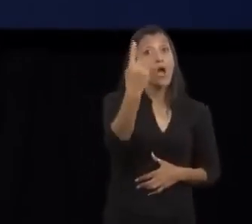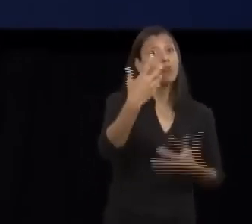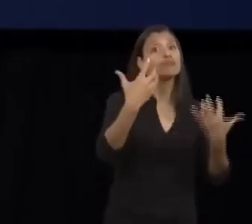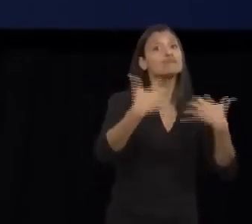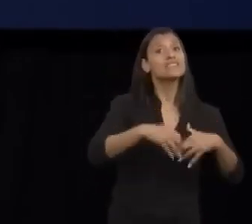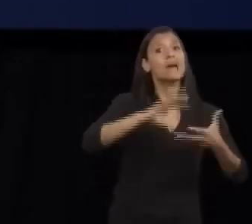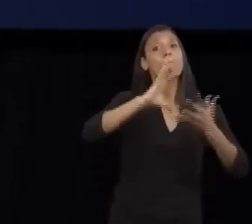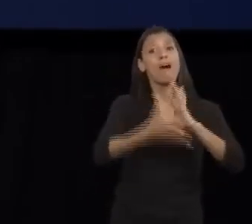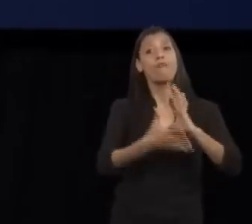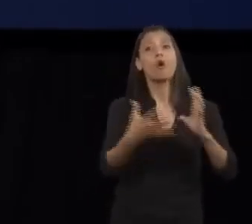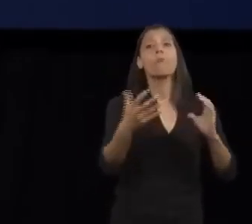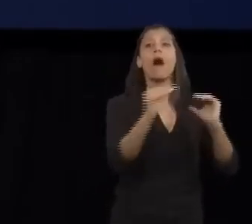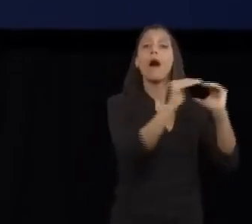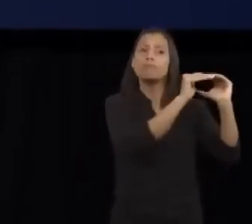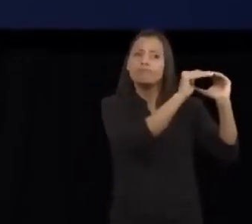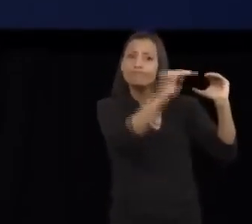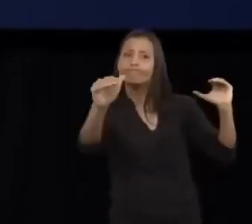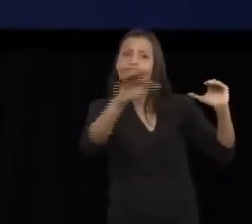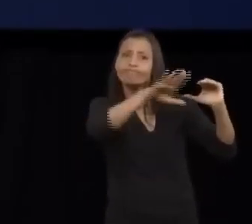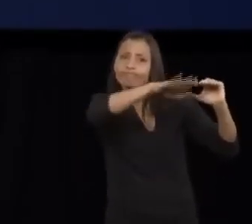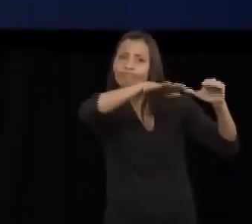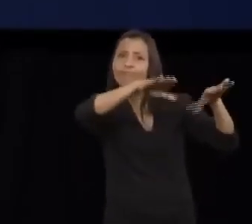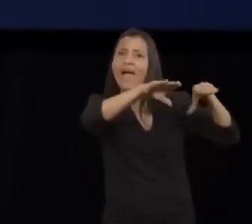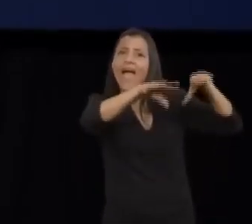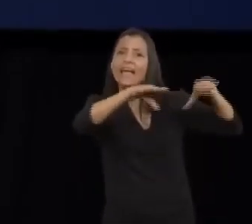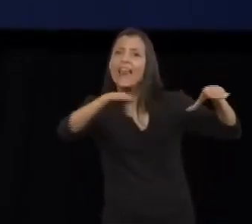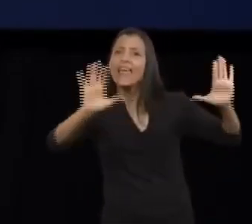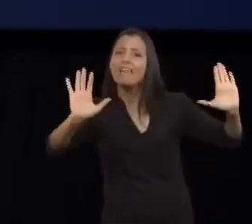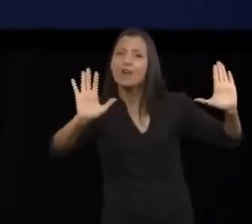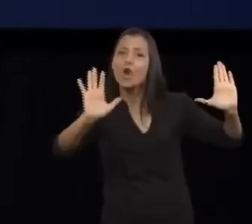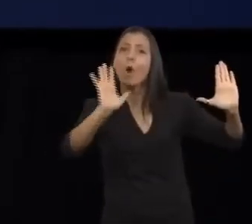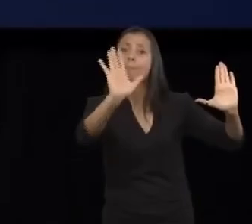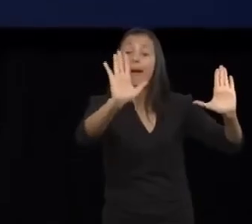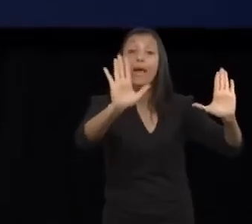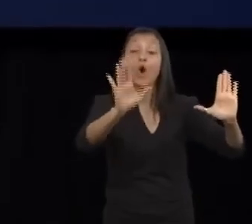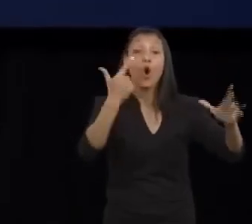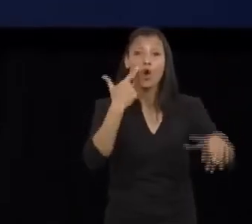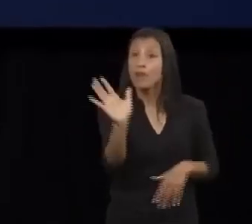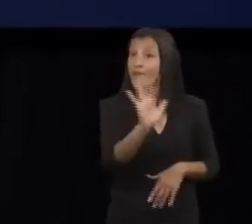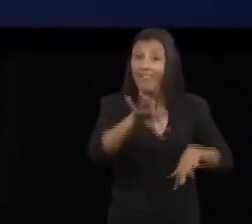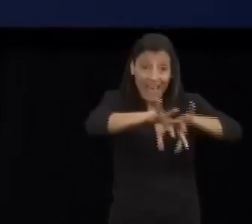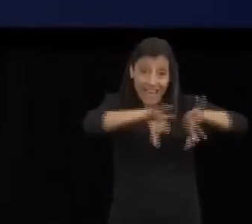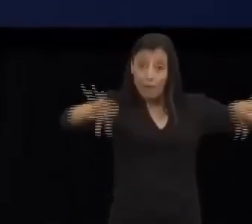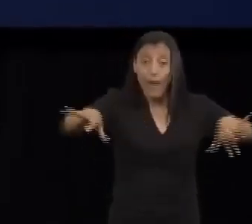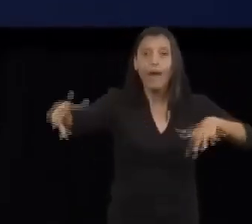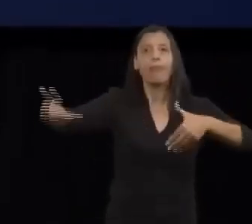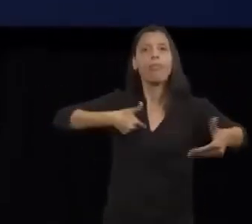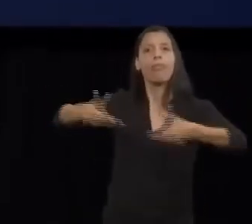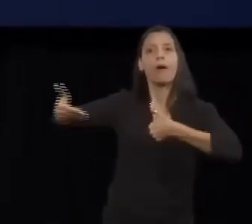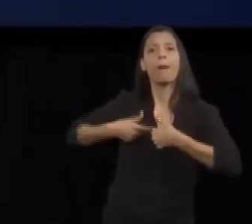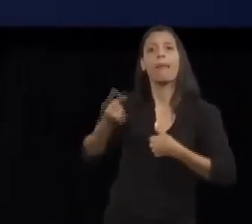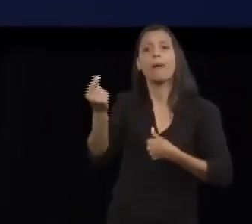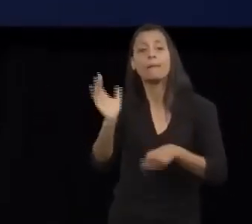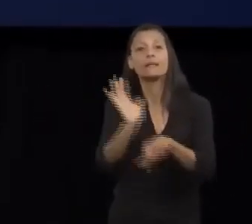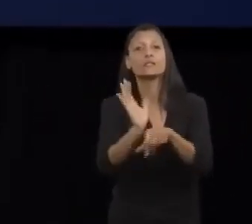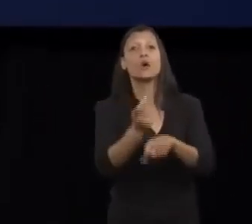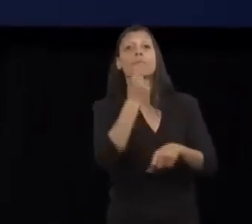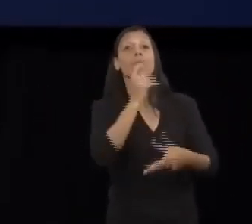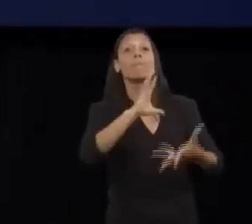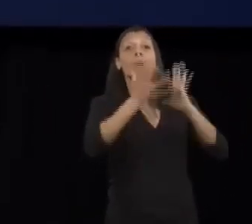we do not put the income in the function of money demand? Because in a model of true general equilibrium,